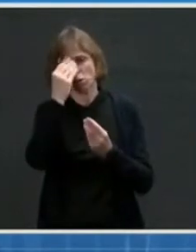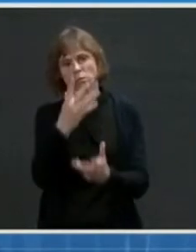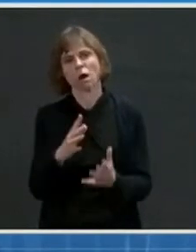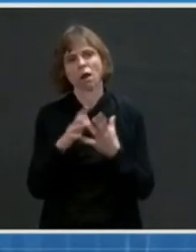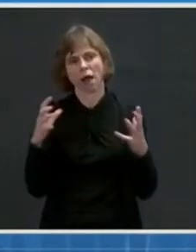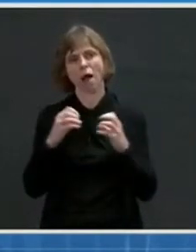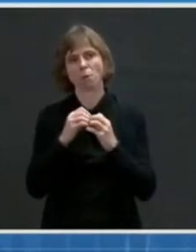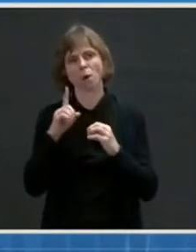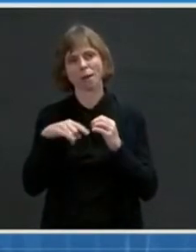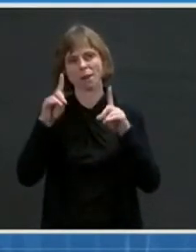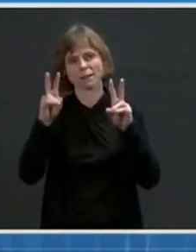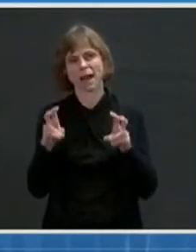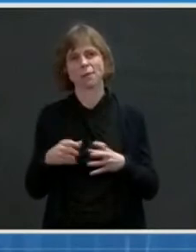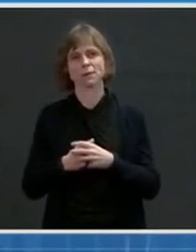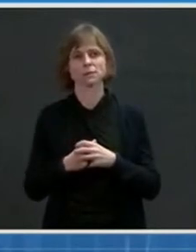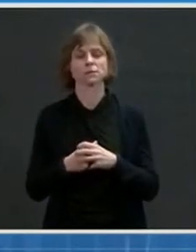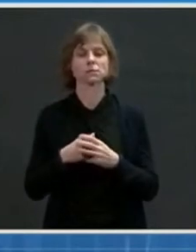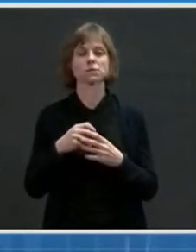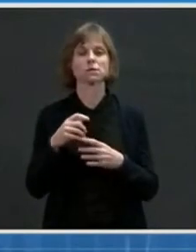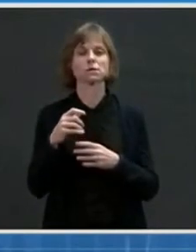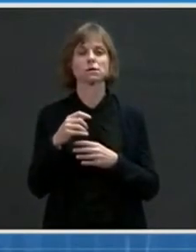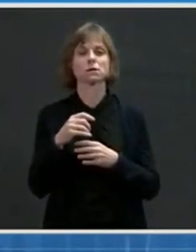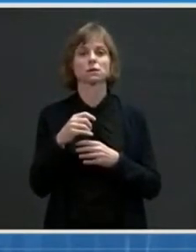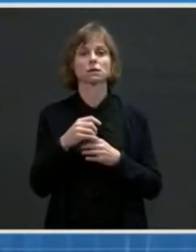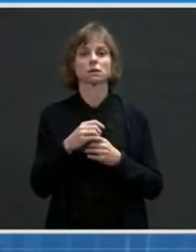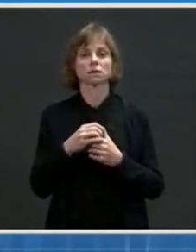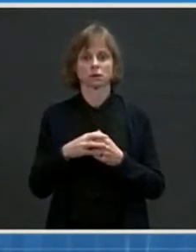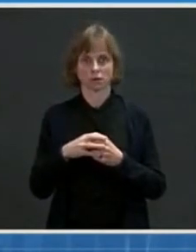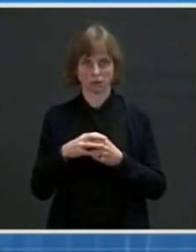HAPPENS, I COMMIT TO YOU, YOU'LL BE HEARING MORE ABOUT